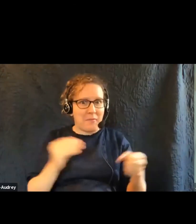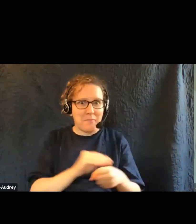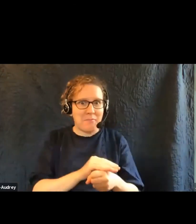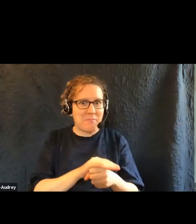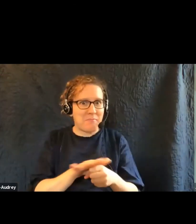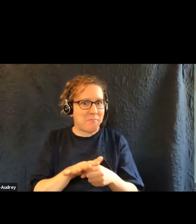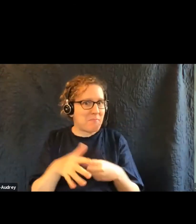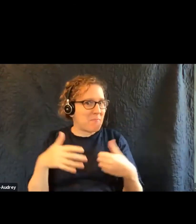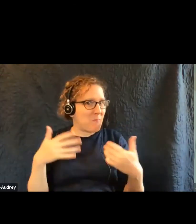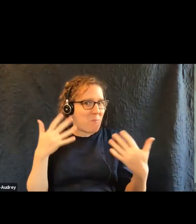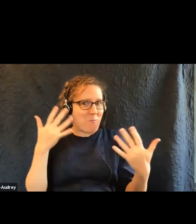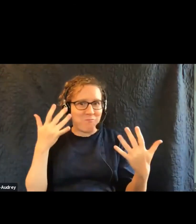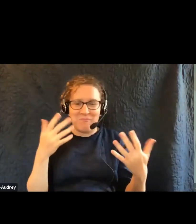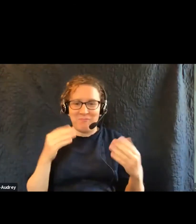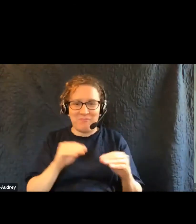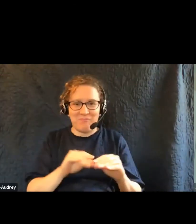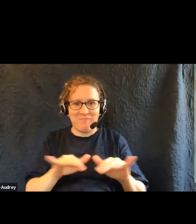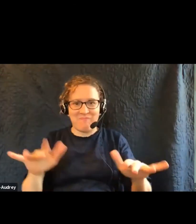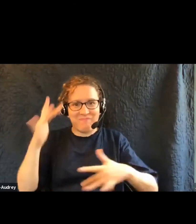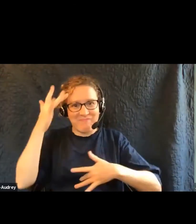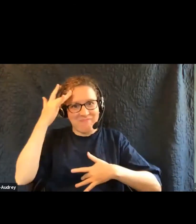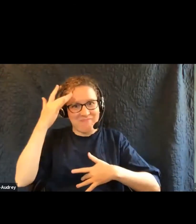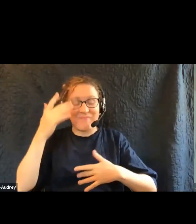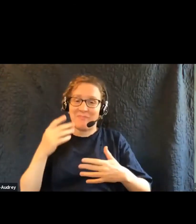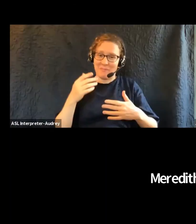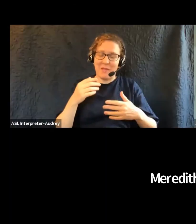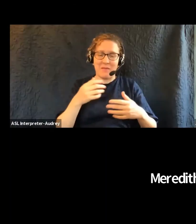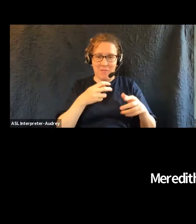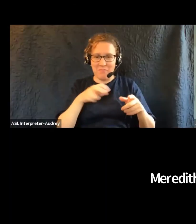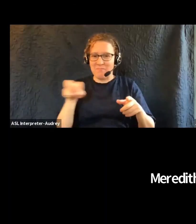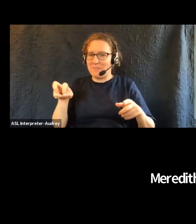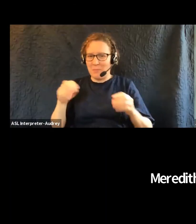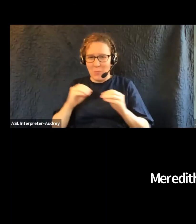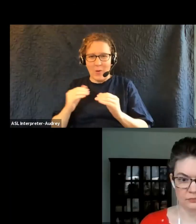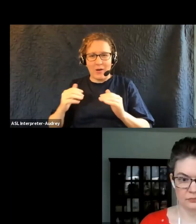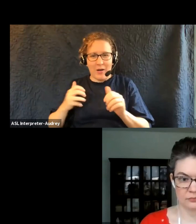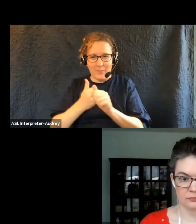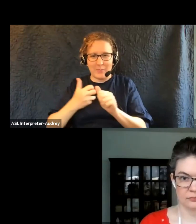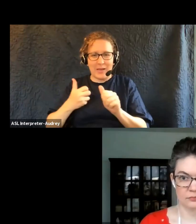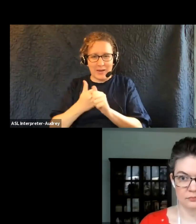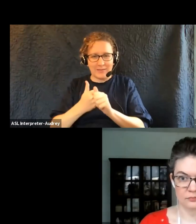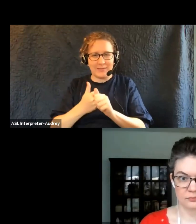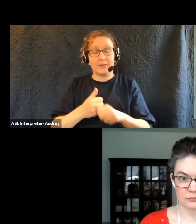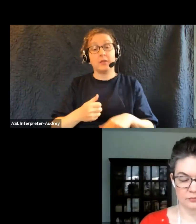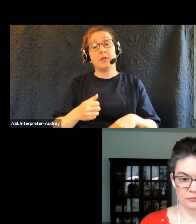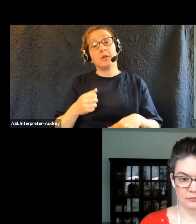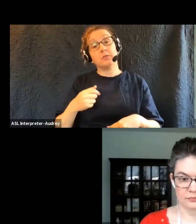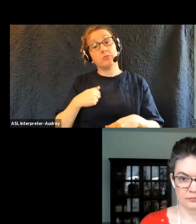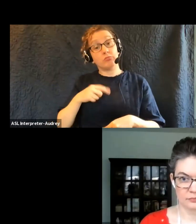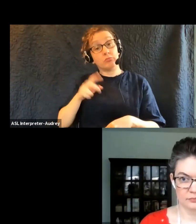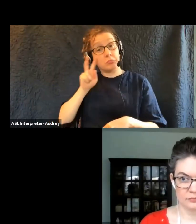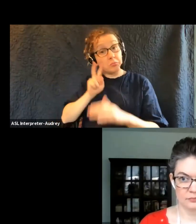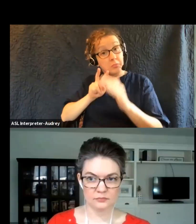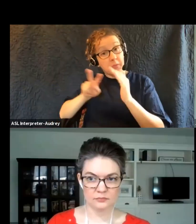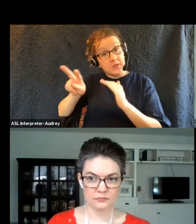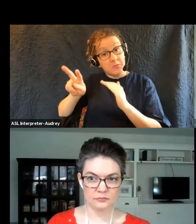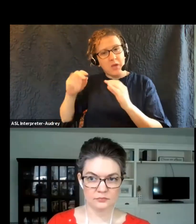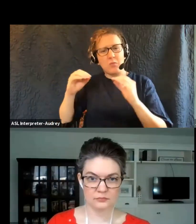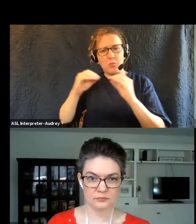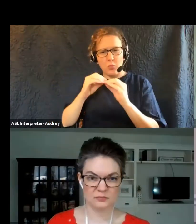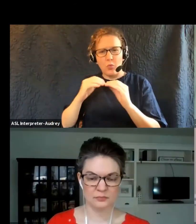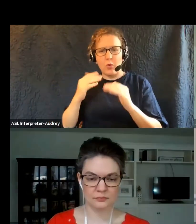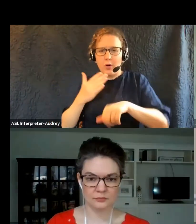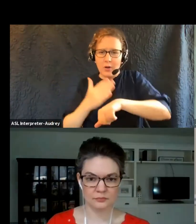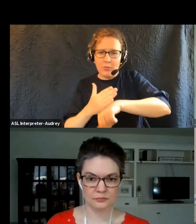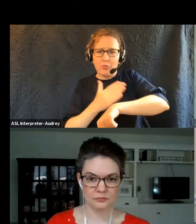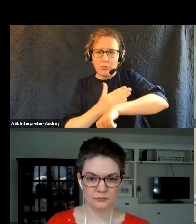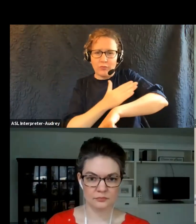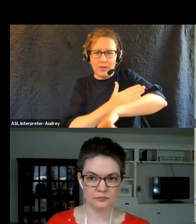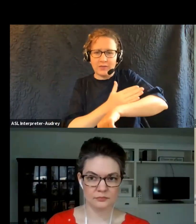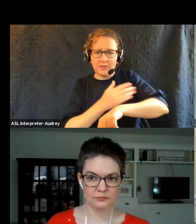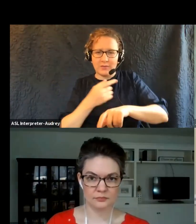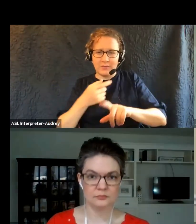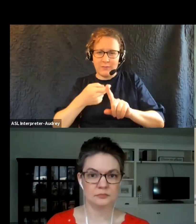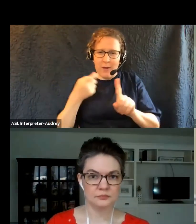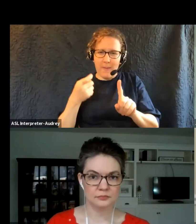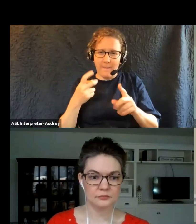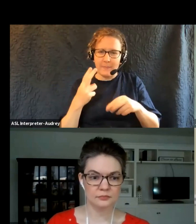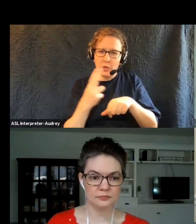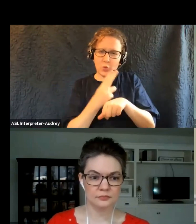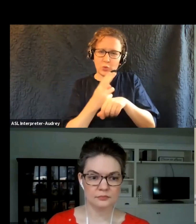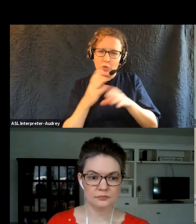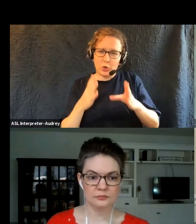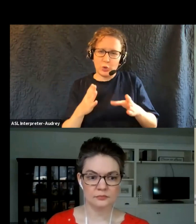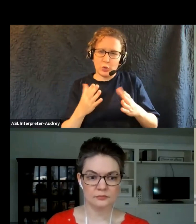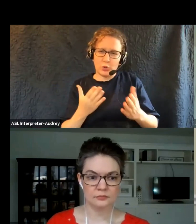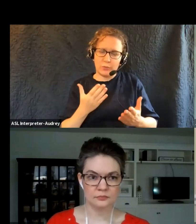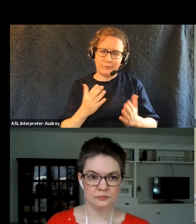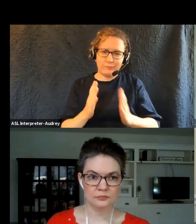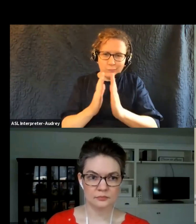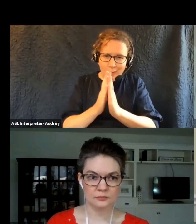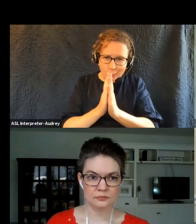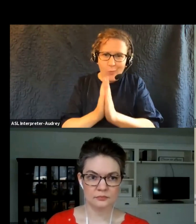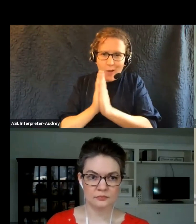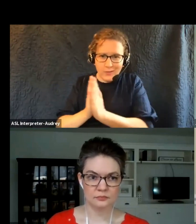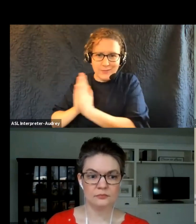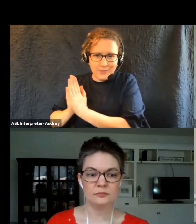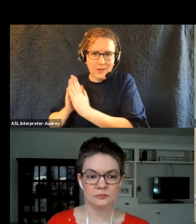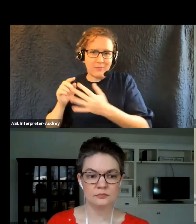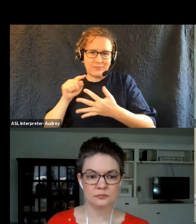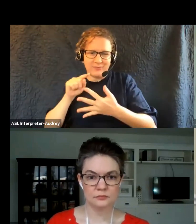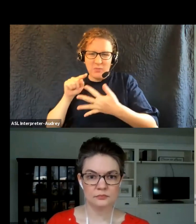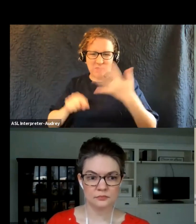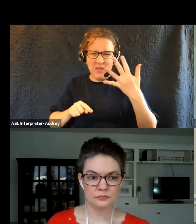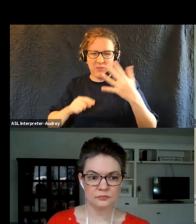So I anticipate that there will be improvements based on user requests for a number of platforms,